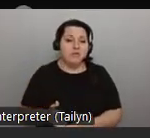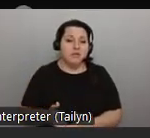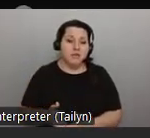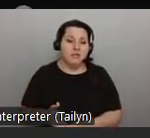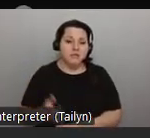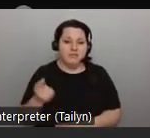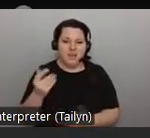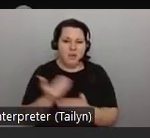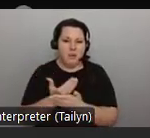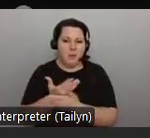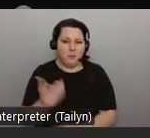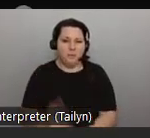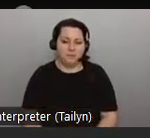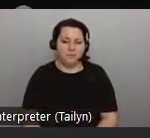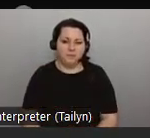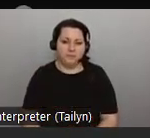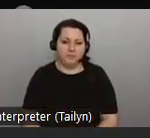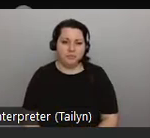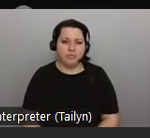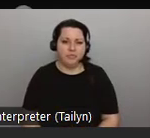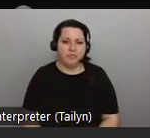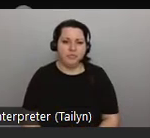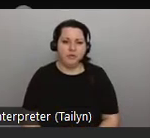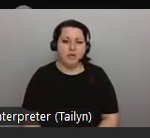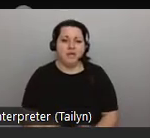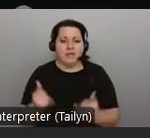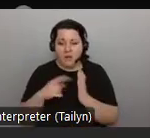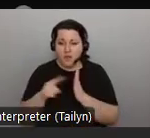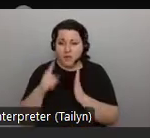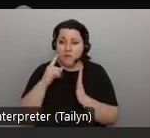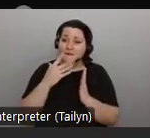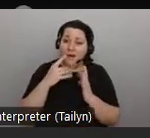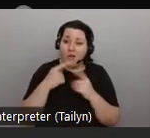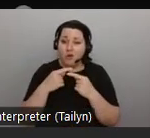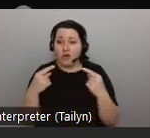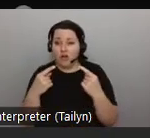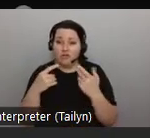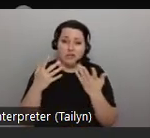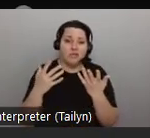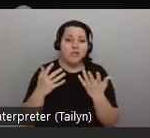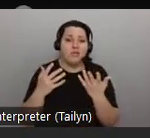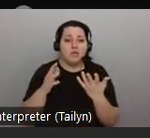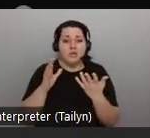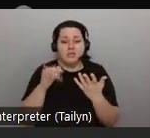It gives us more information which is very helpful but this is a little bit new to us. But in this case it checks